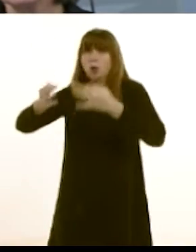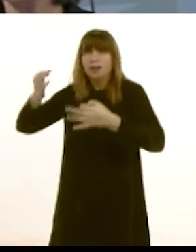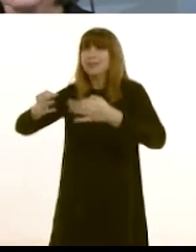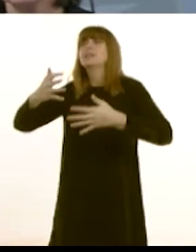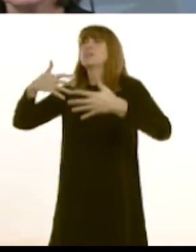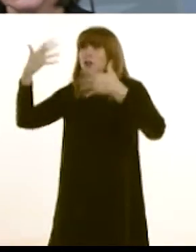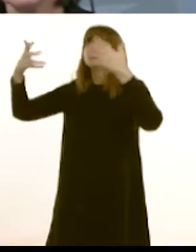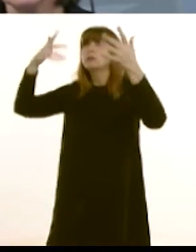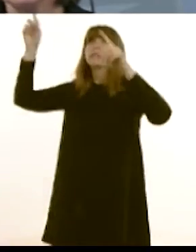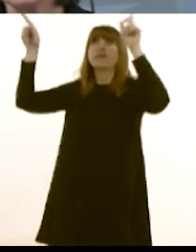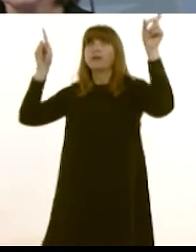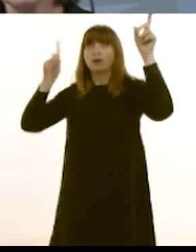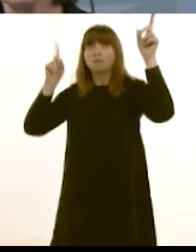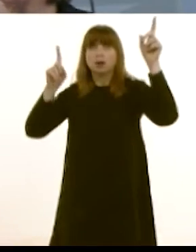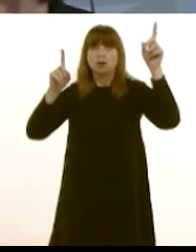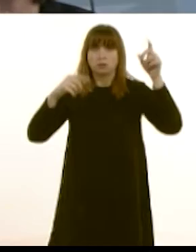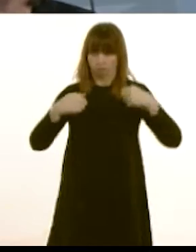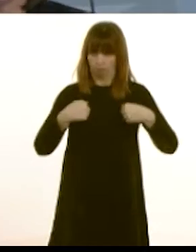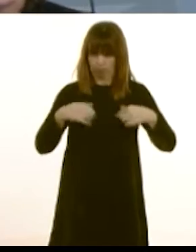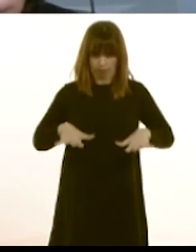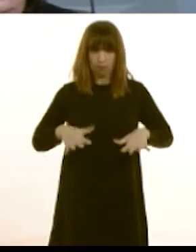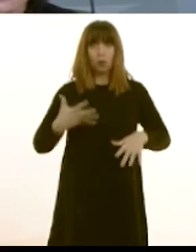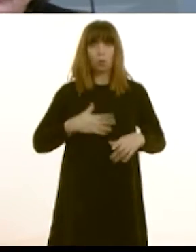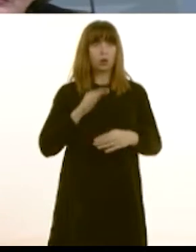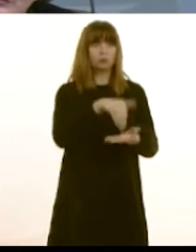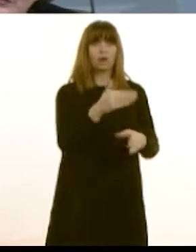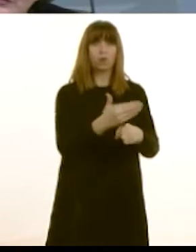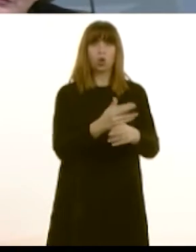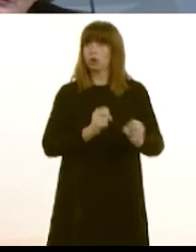door, they want one of three things: to get to work, get the kids to school or get to